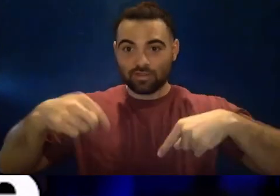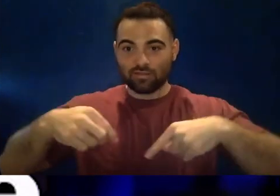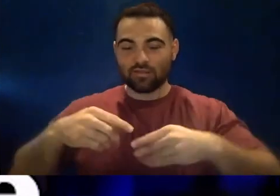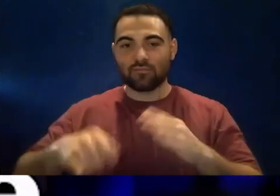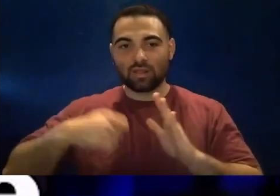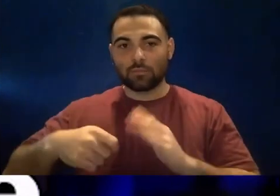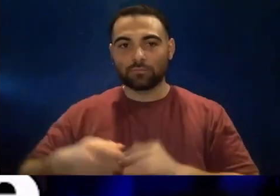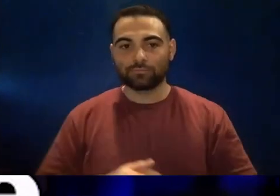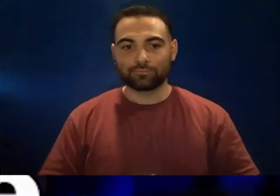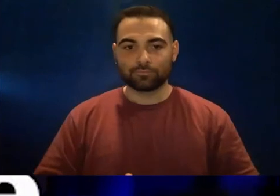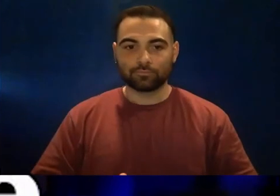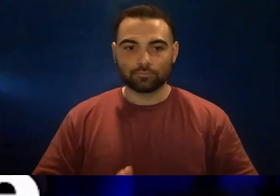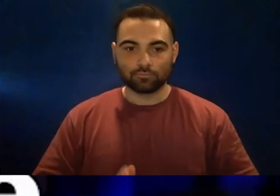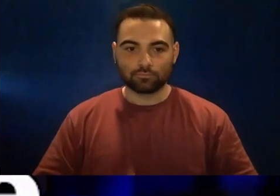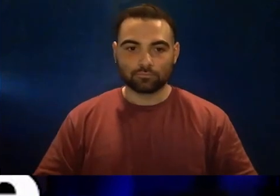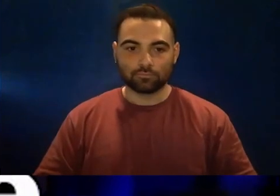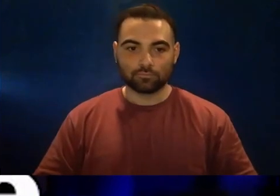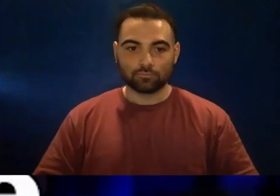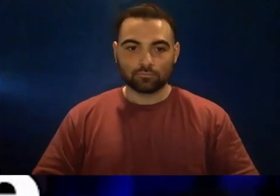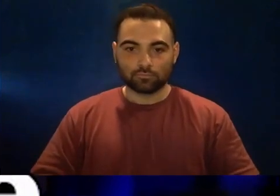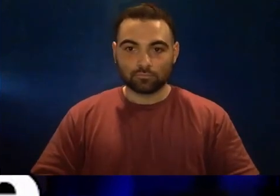And what I'm working on since then,